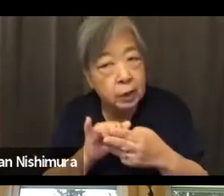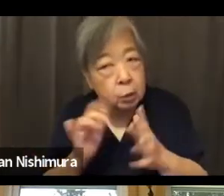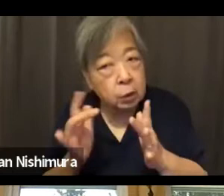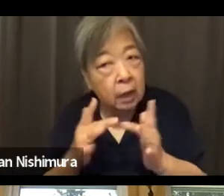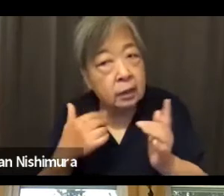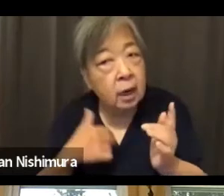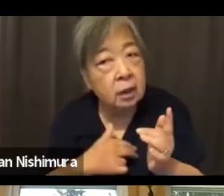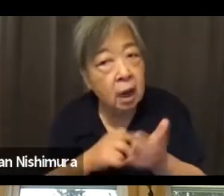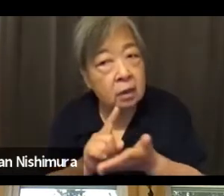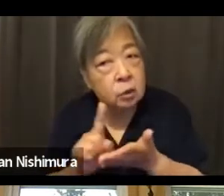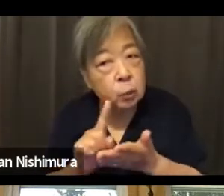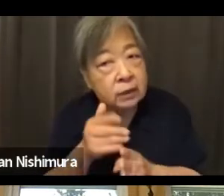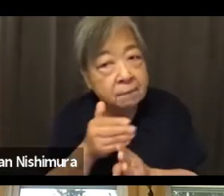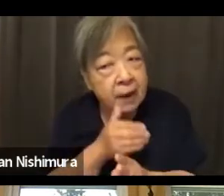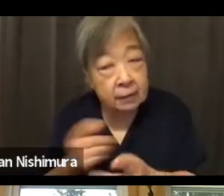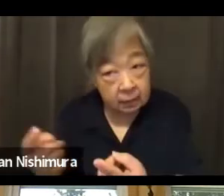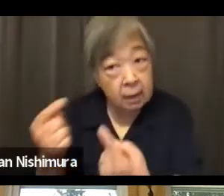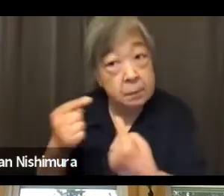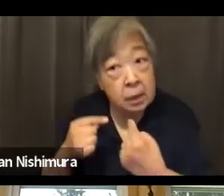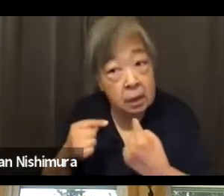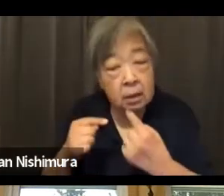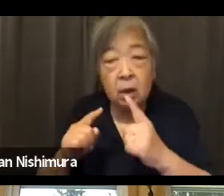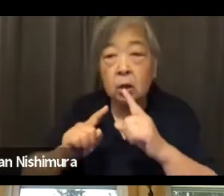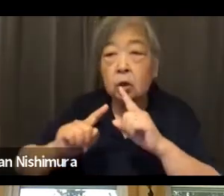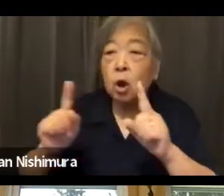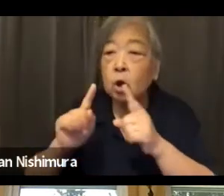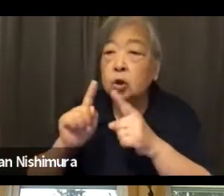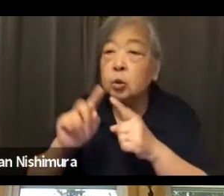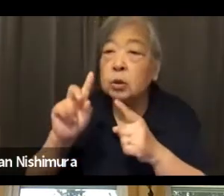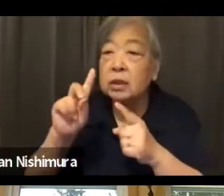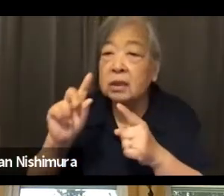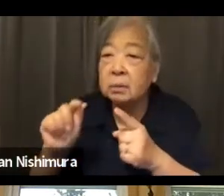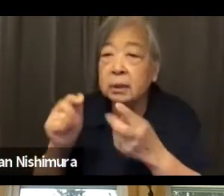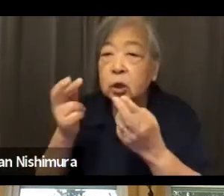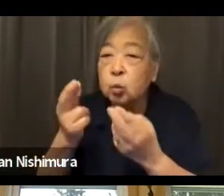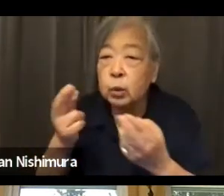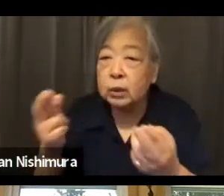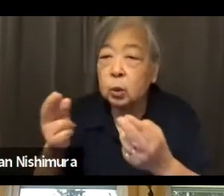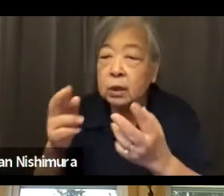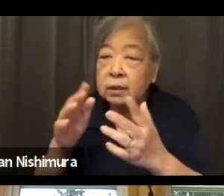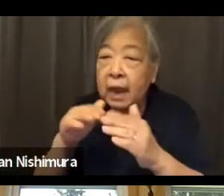Definitely come in, talk to your Disability Resources access consultant as soon as possible,